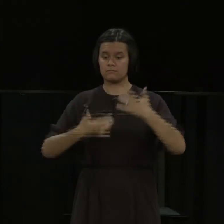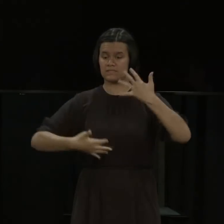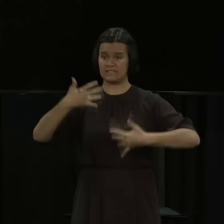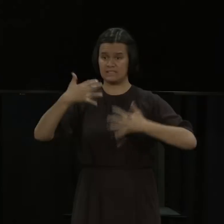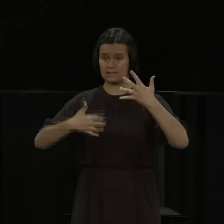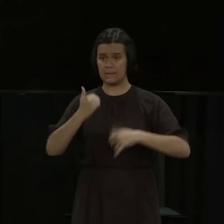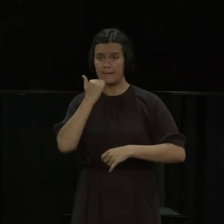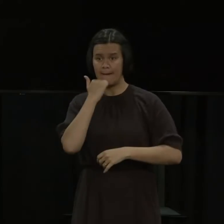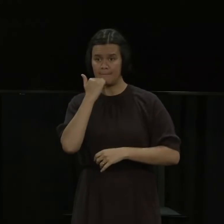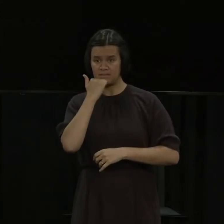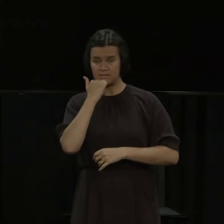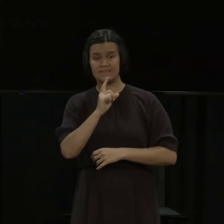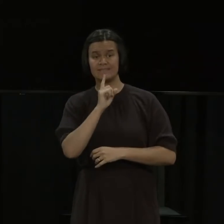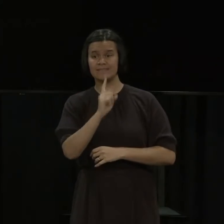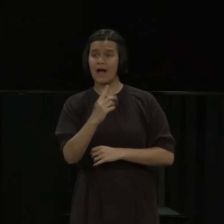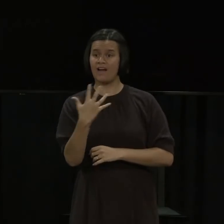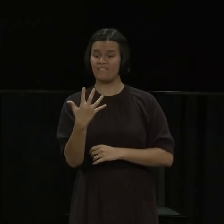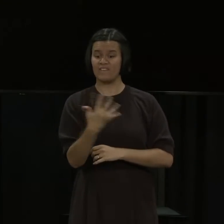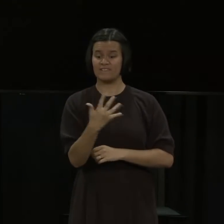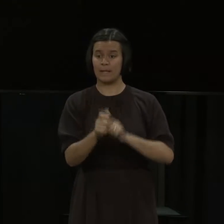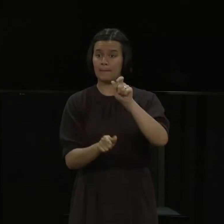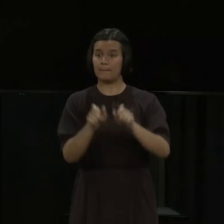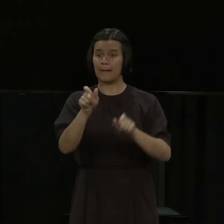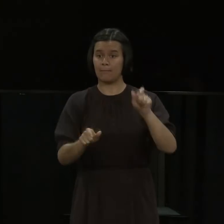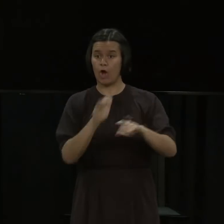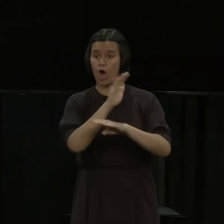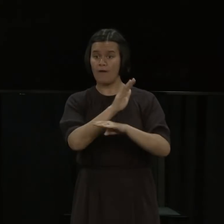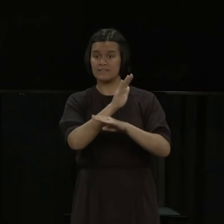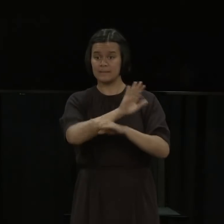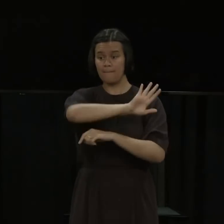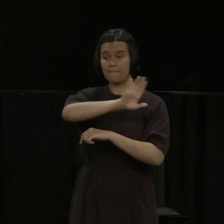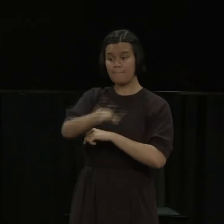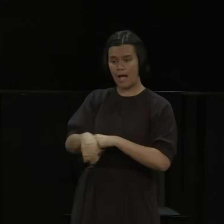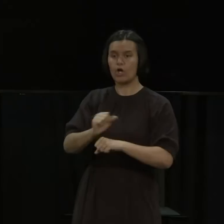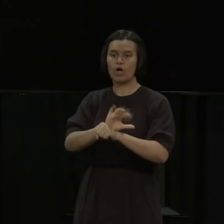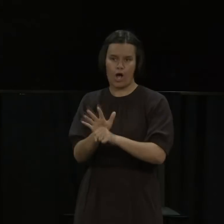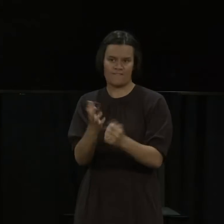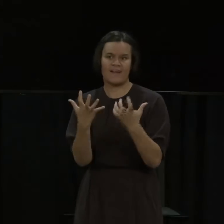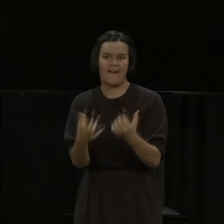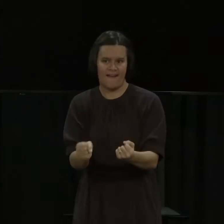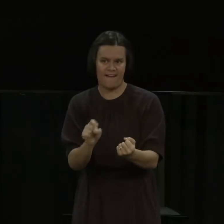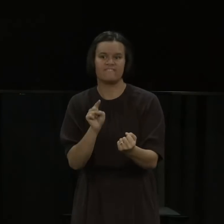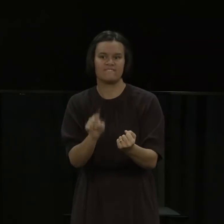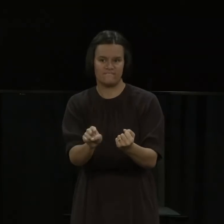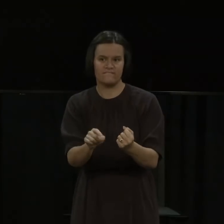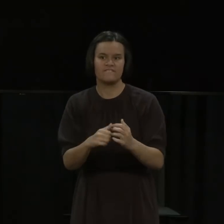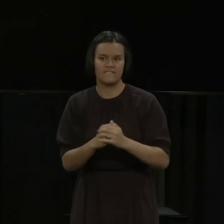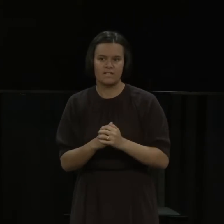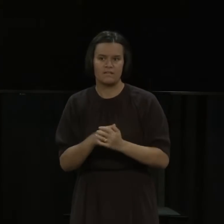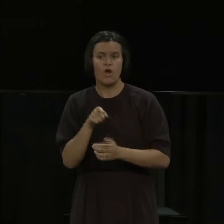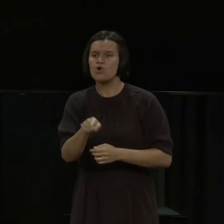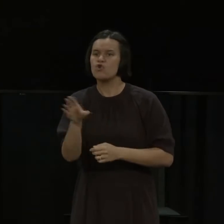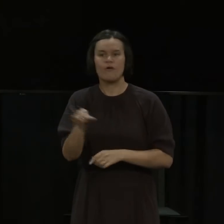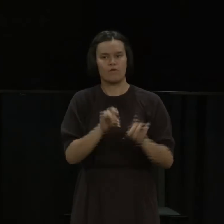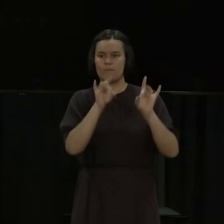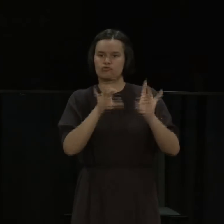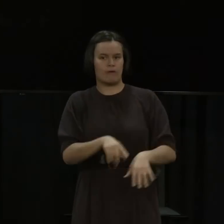the risk to Dr Bloomfield as well. If you look at the numbersI